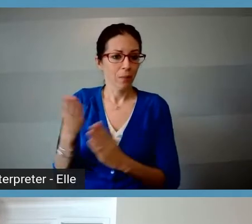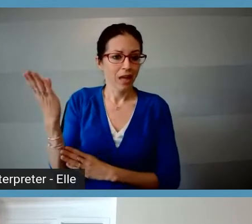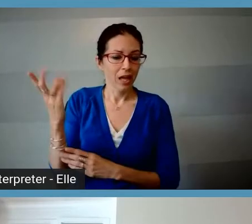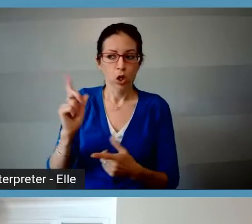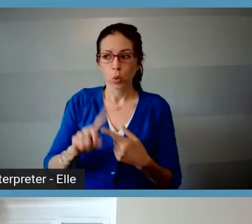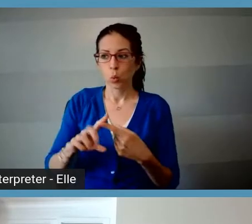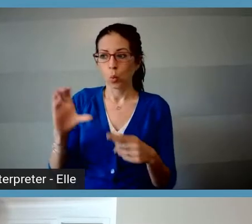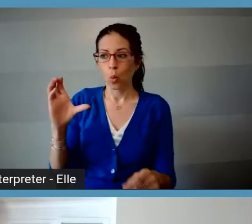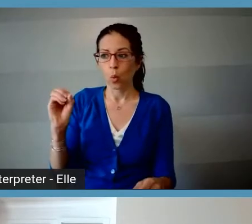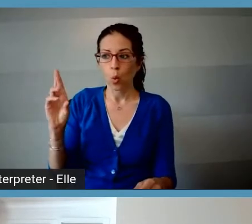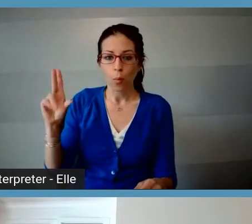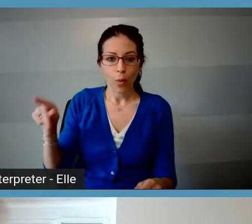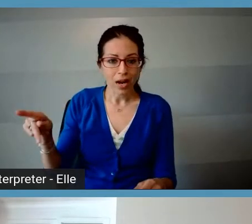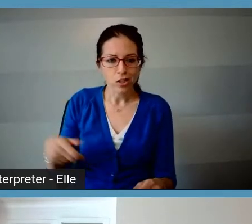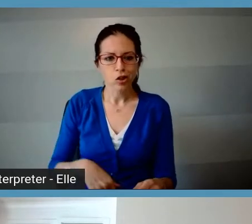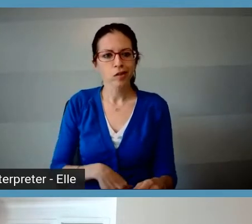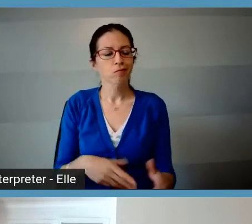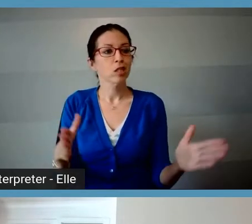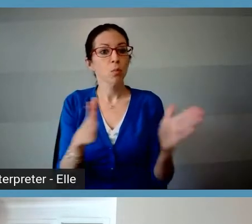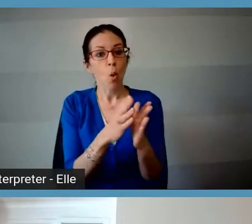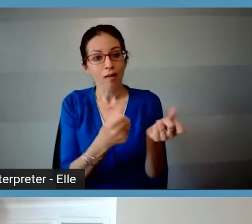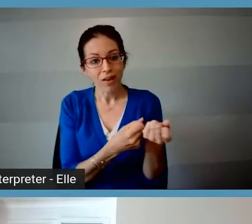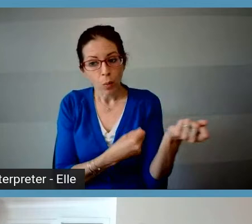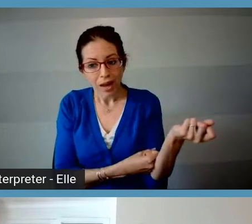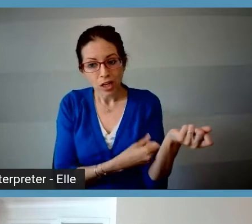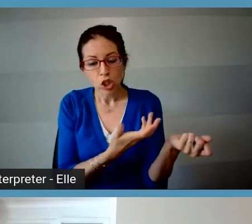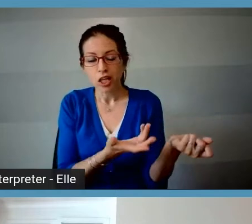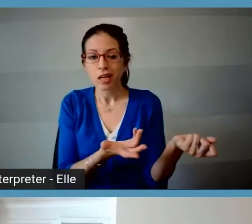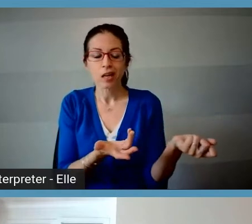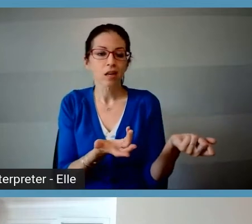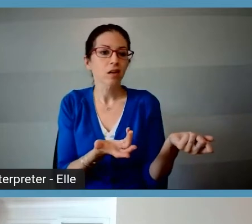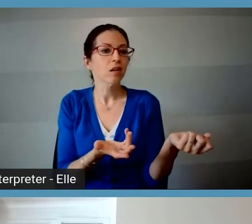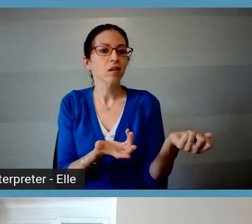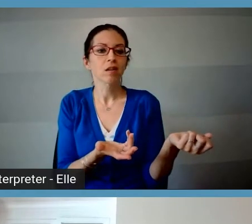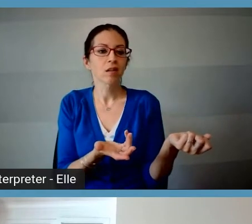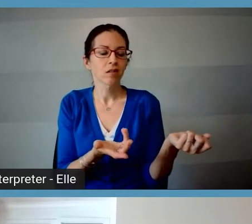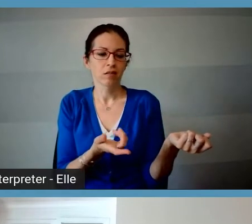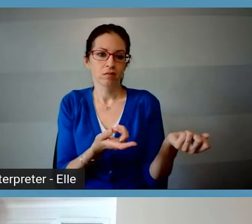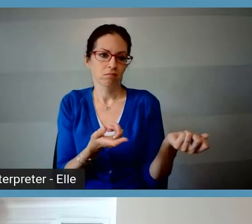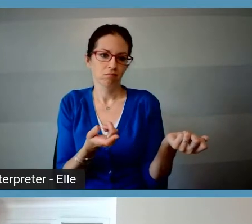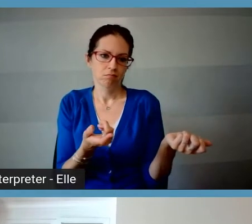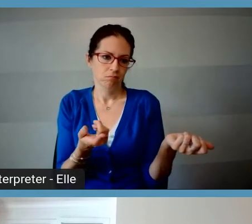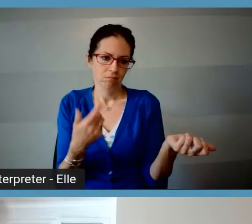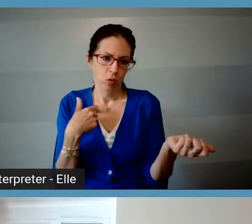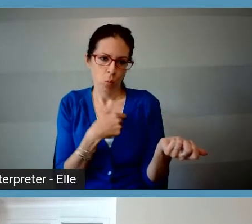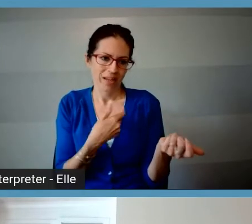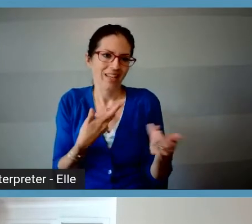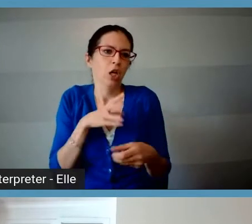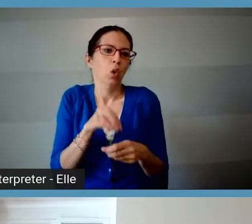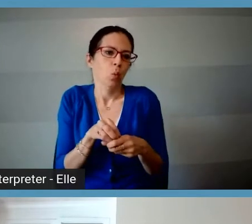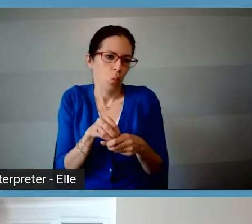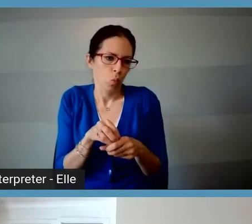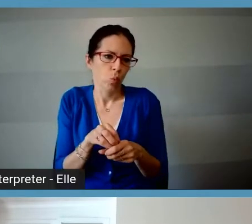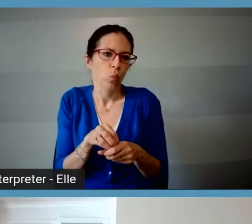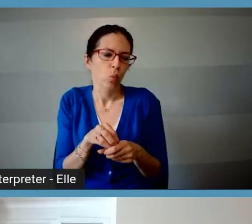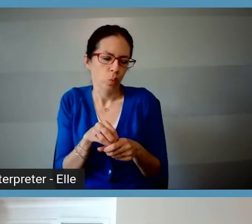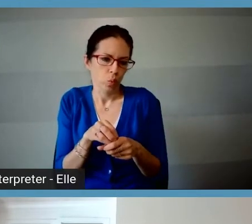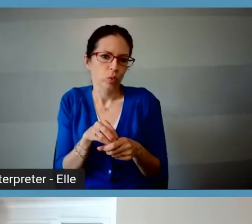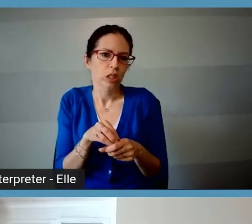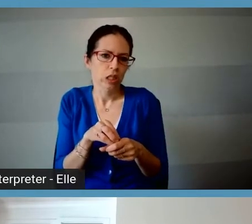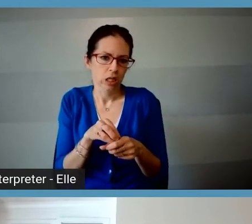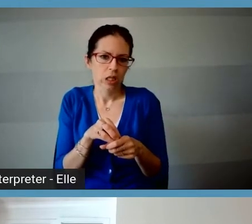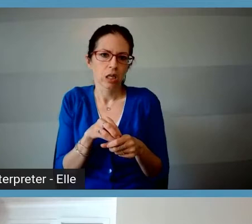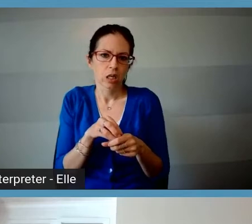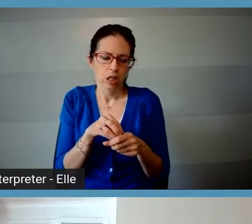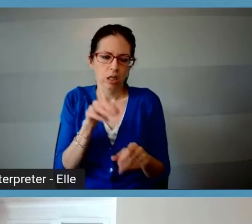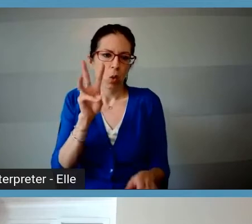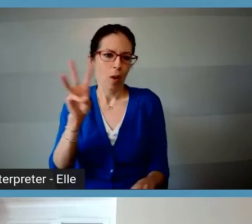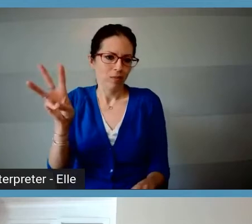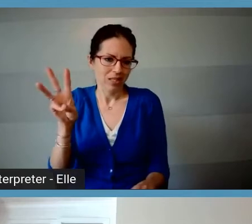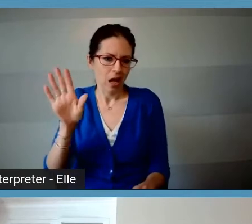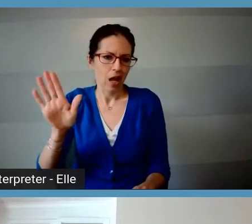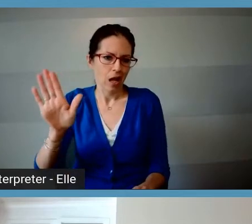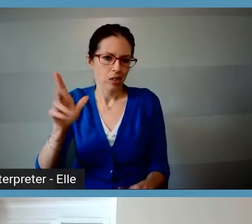or small foundation has incorporates the prominence of the website and the costs so in a way we